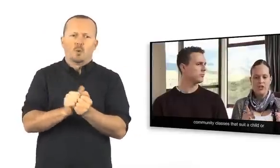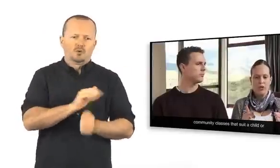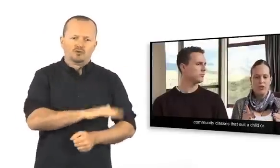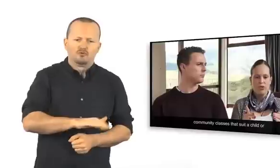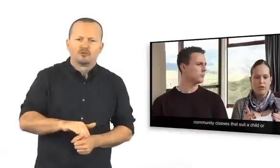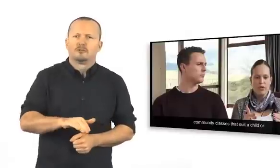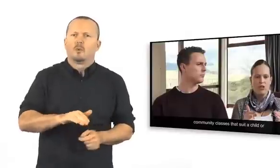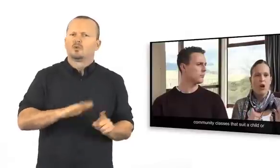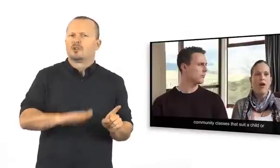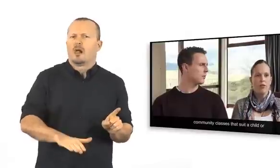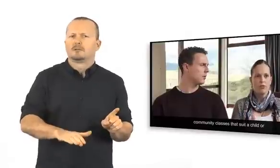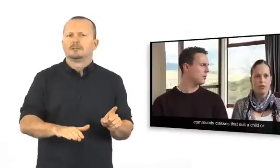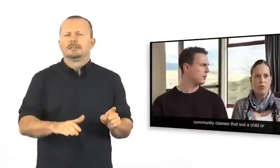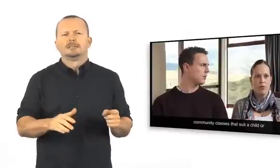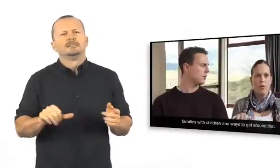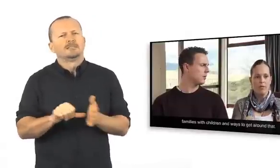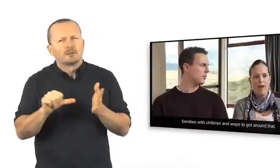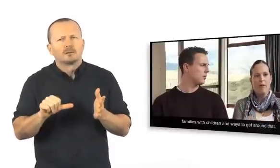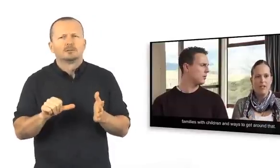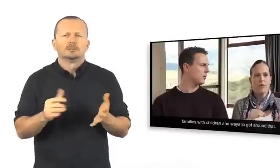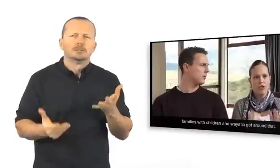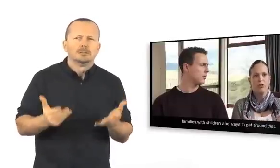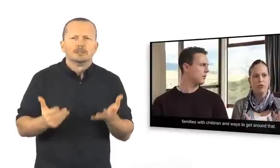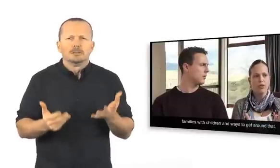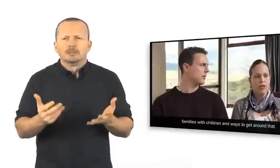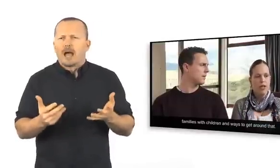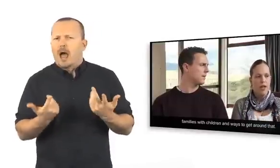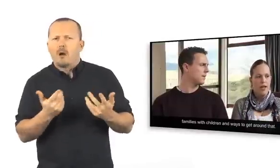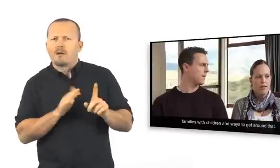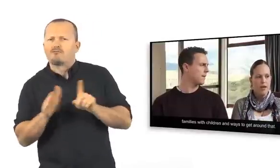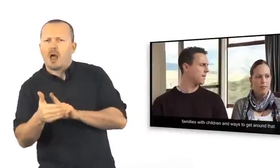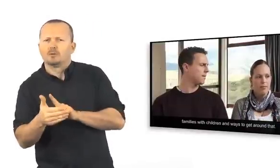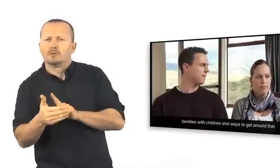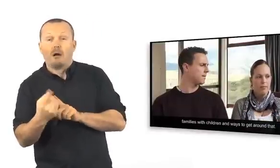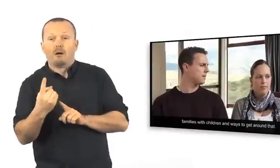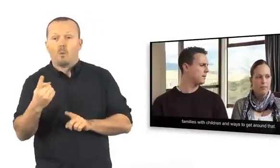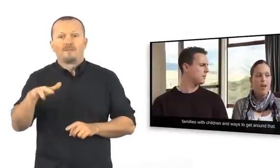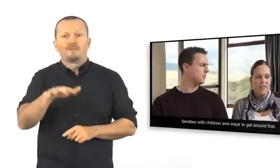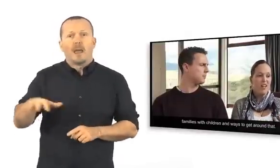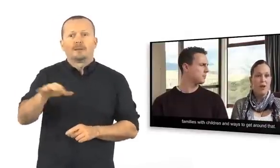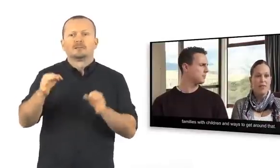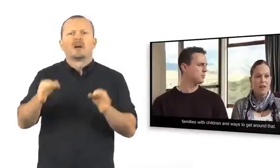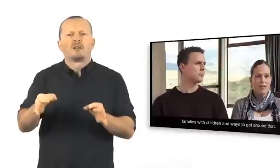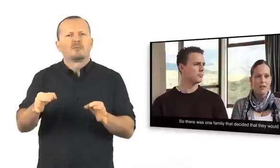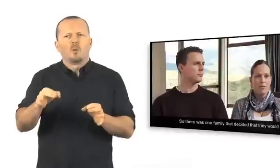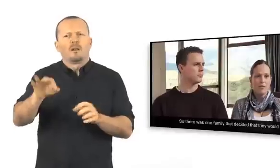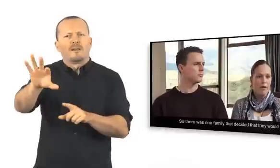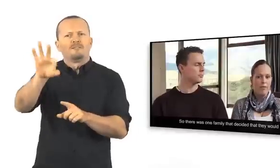suit a child or families with children and ways to get around that. So there was one